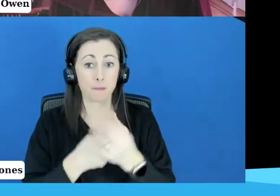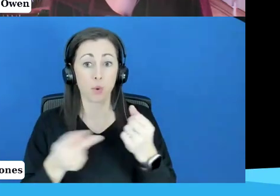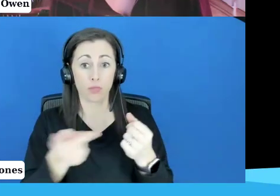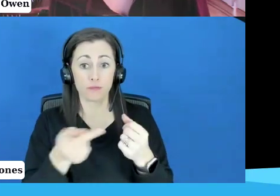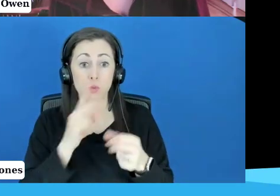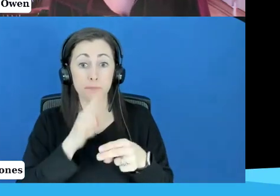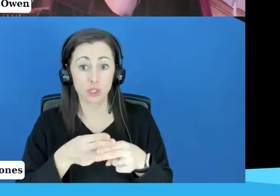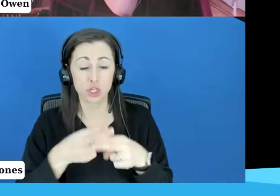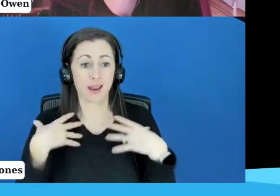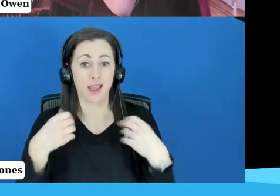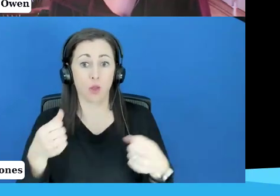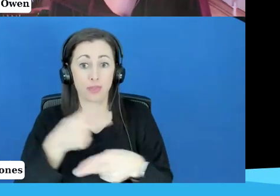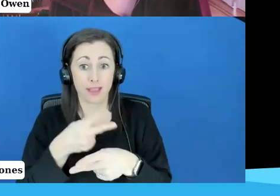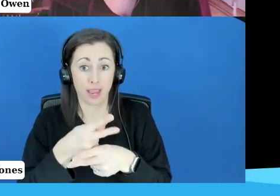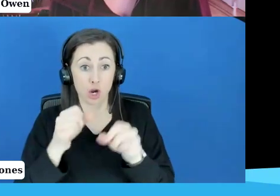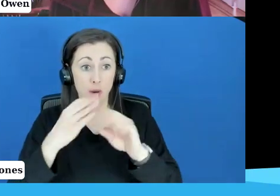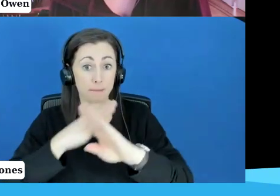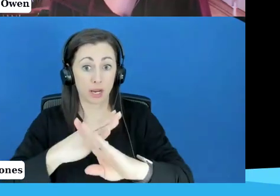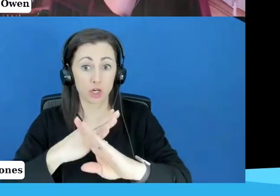that you experienced with doctors,